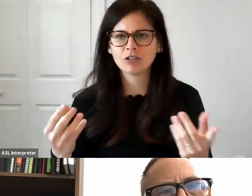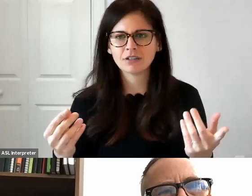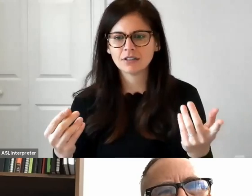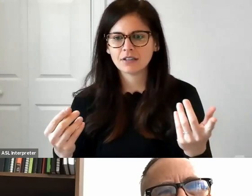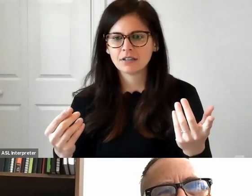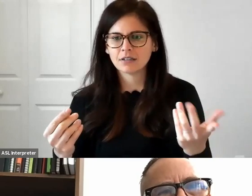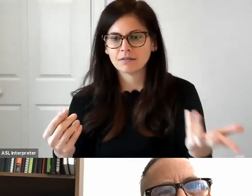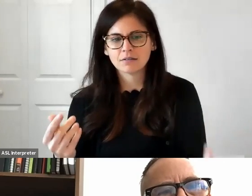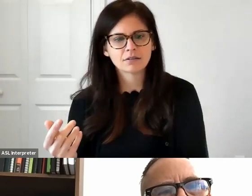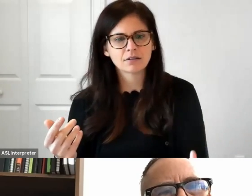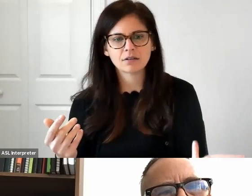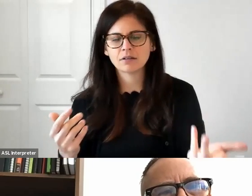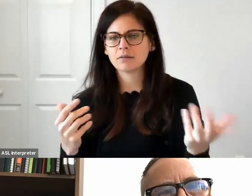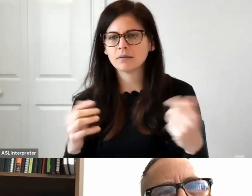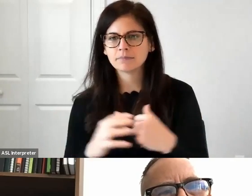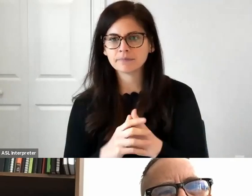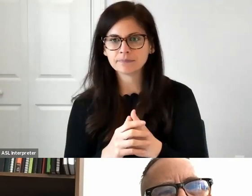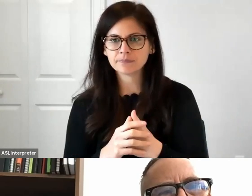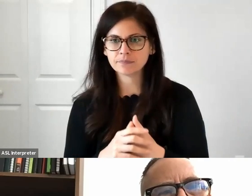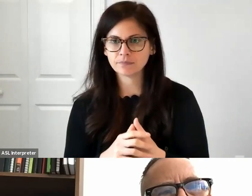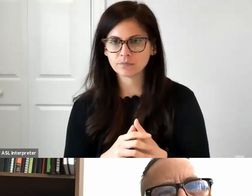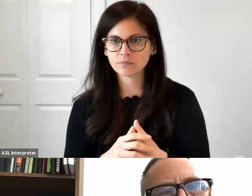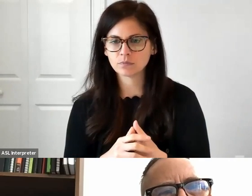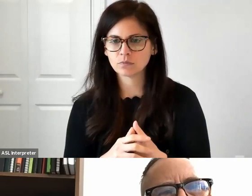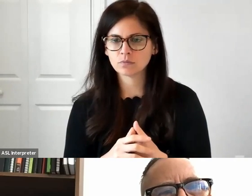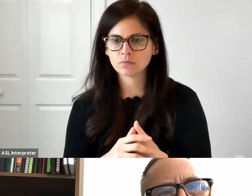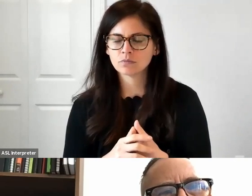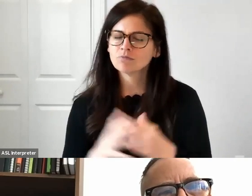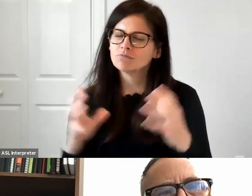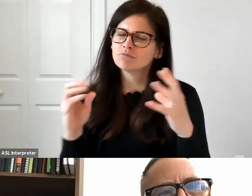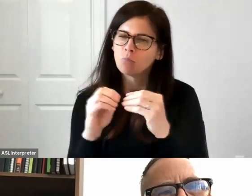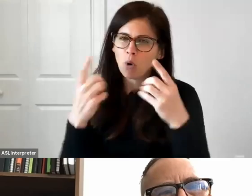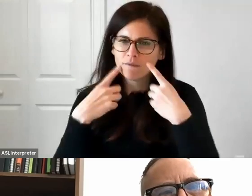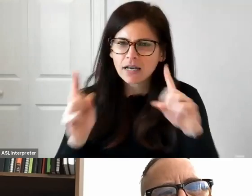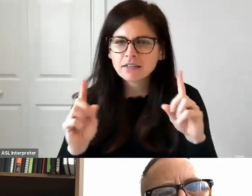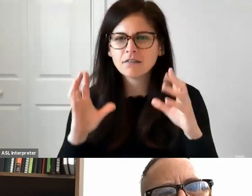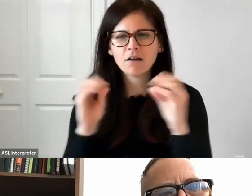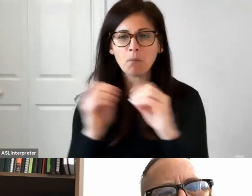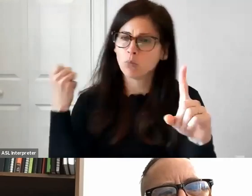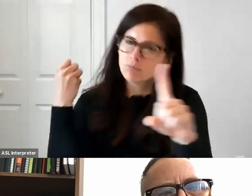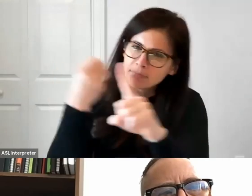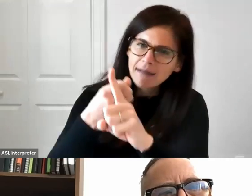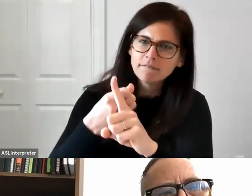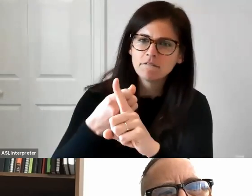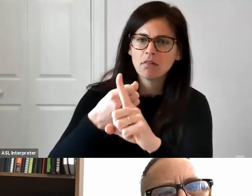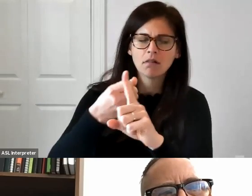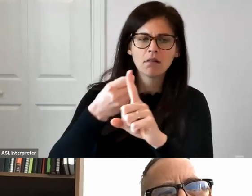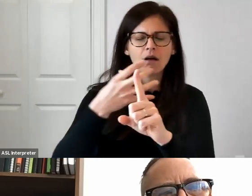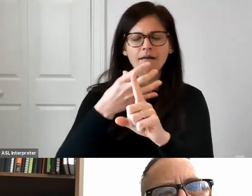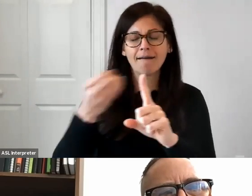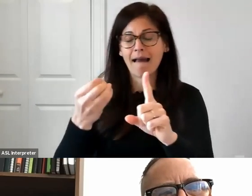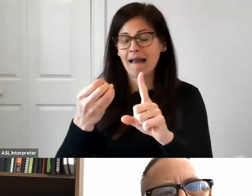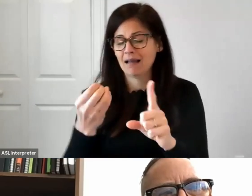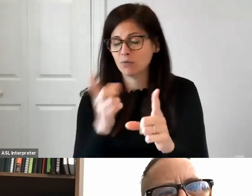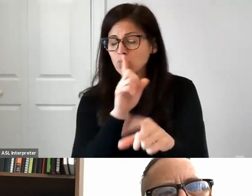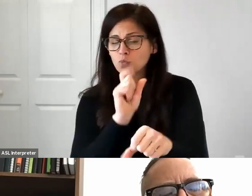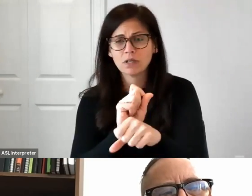It is more effective, more impactful, and touches more people in ways